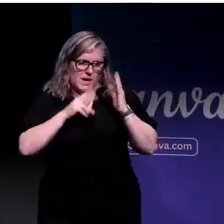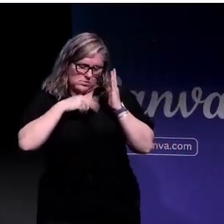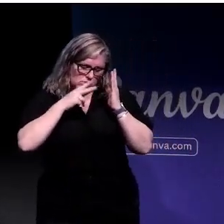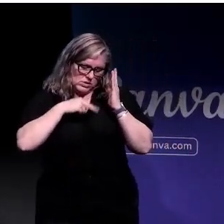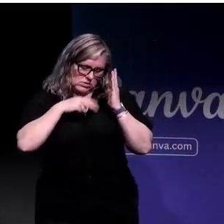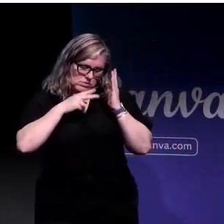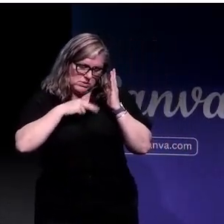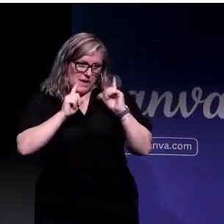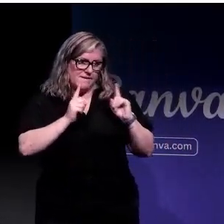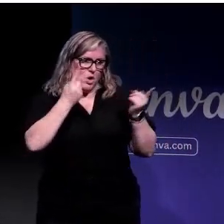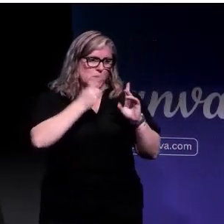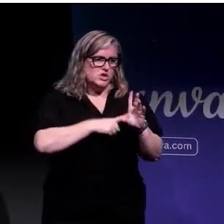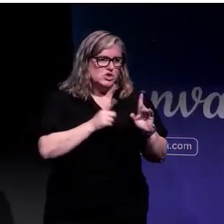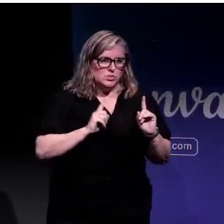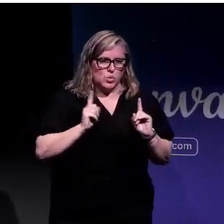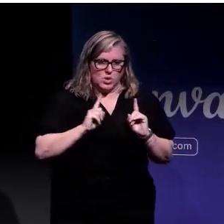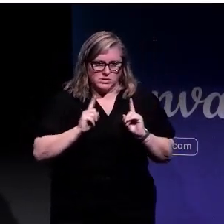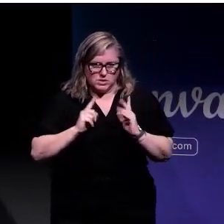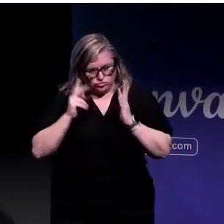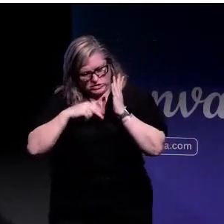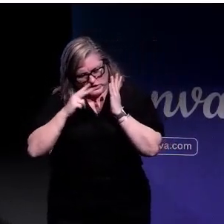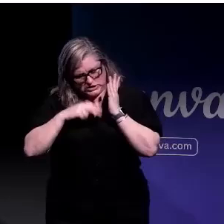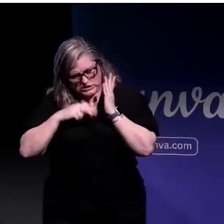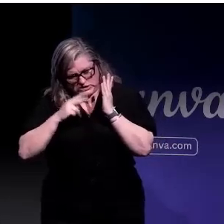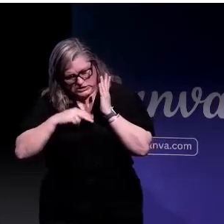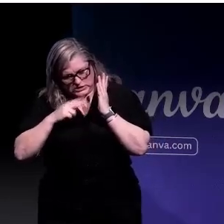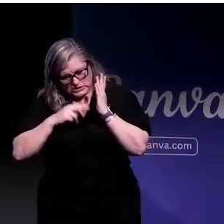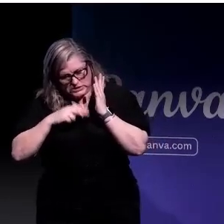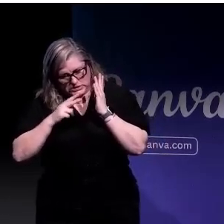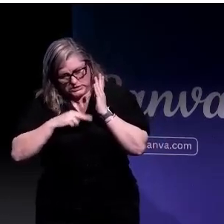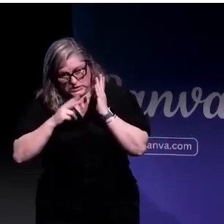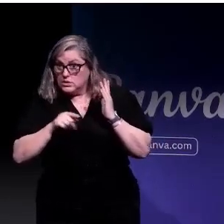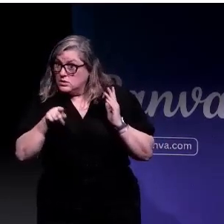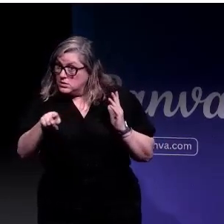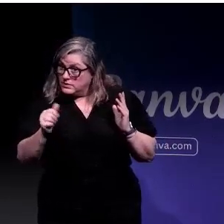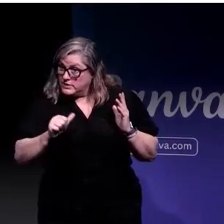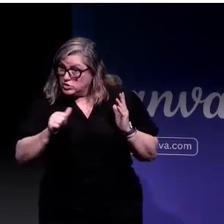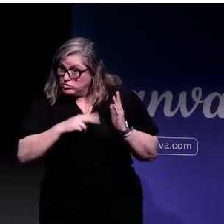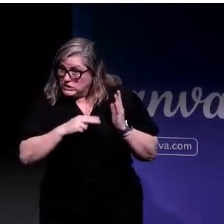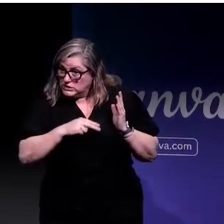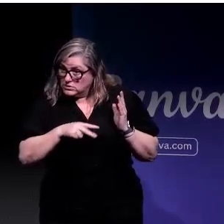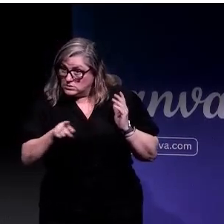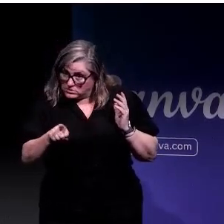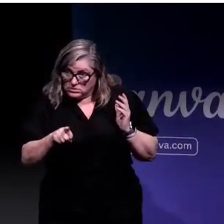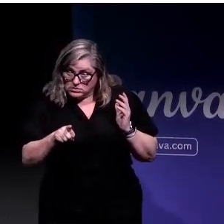All you do is read, and that's all anyone ever talks about. Have you been reading? Are you reading?